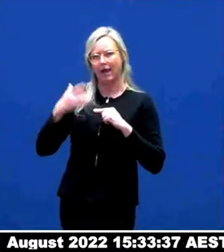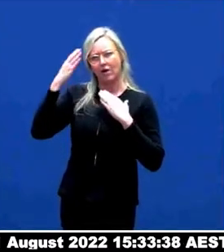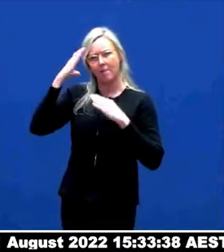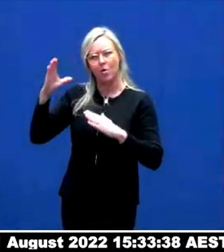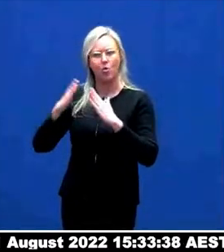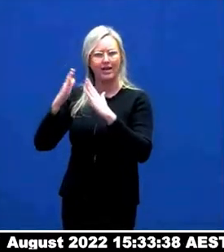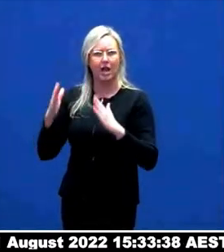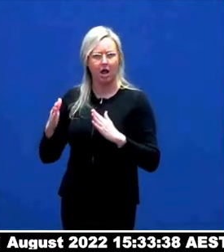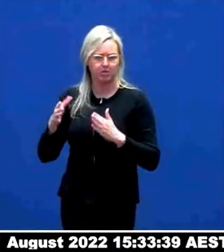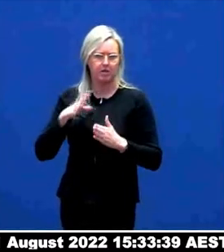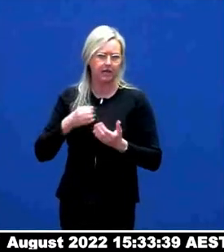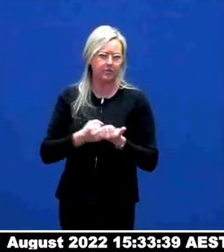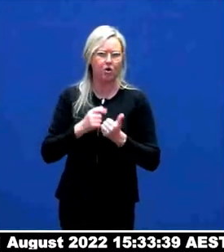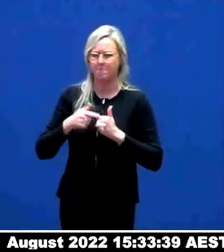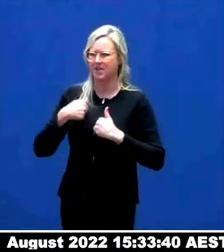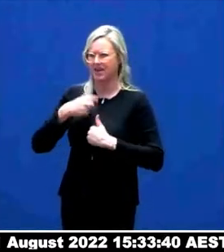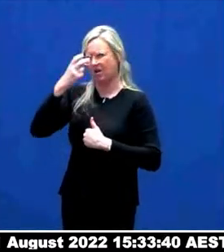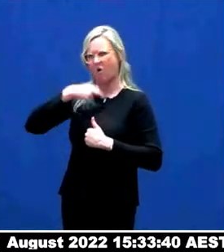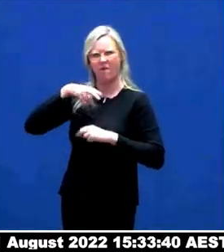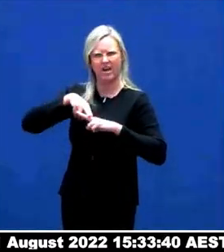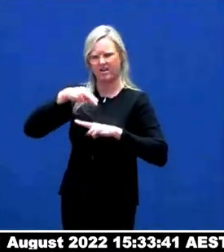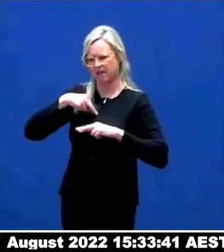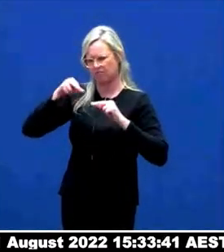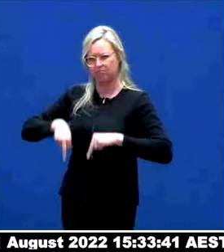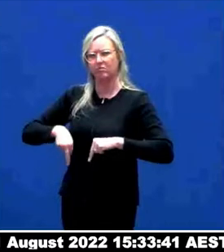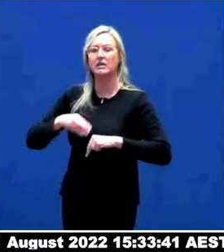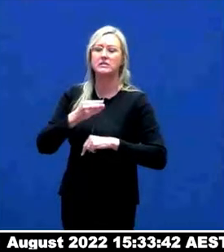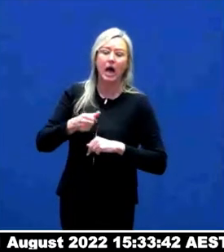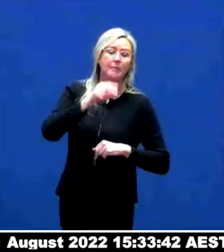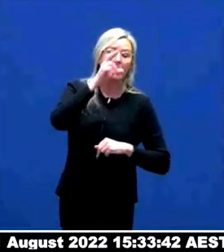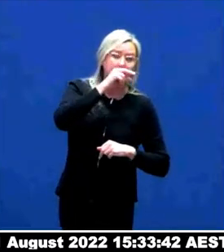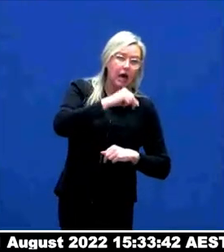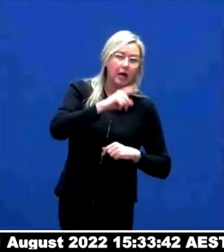I'm old and set in my ways. You know, there are a couple of younger people, transgender people who have been